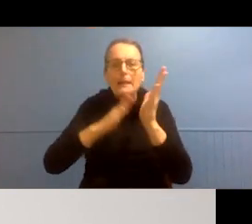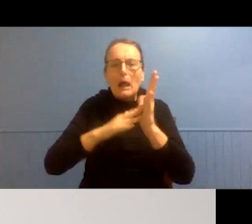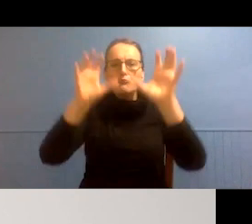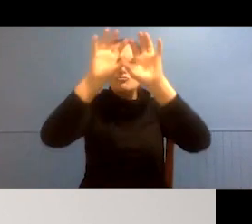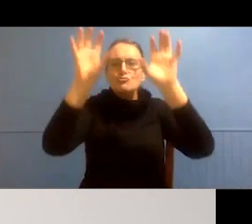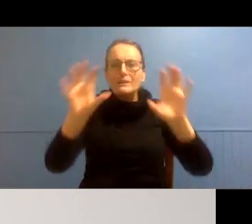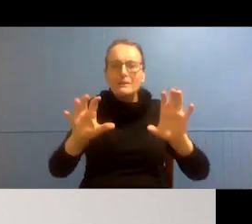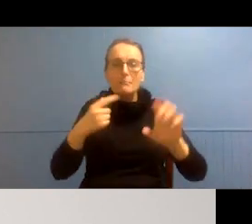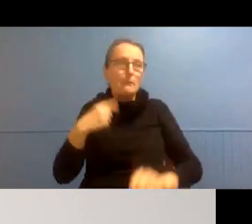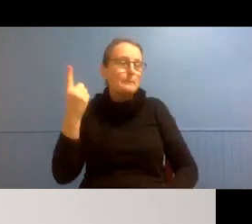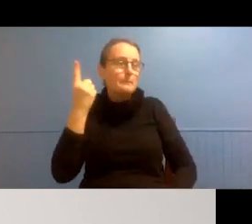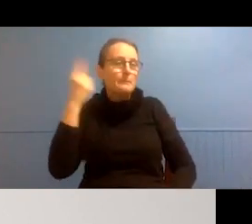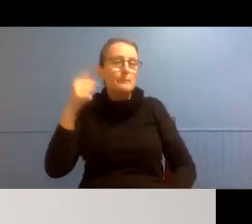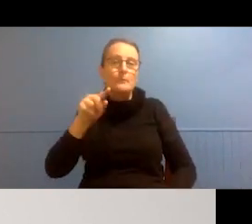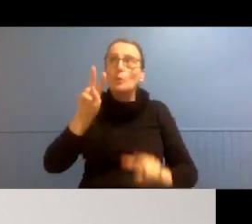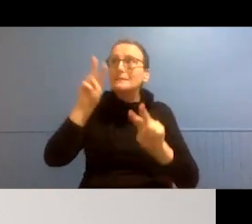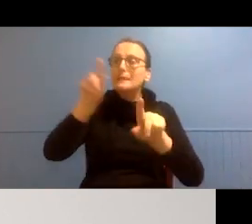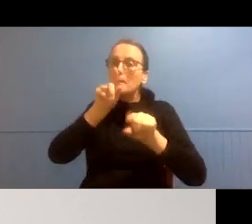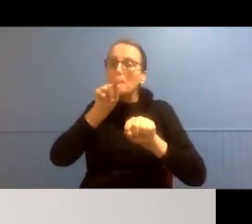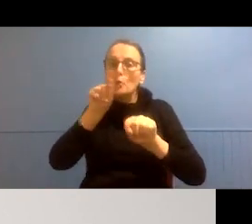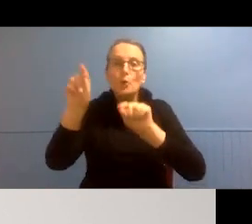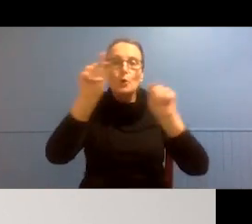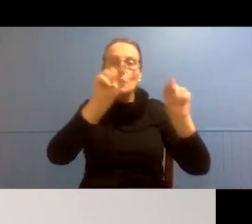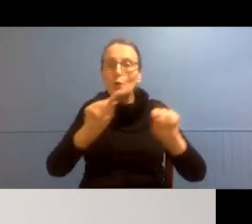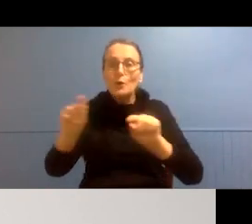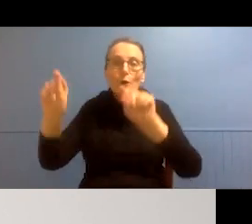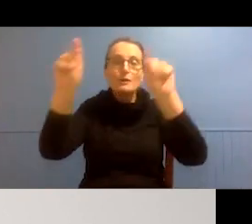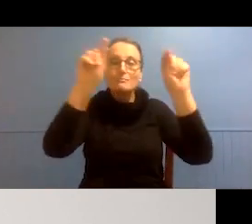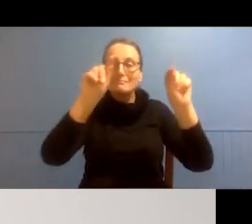opening scene. So as we move through this presentation, I will keep